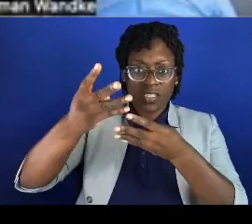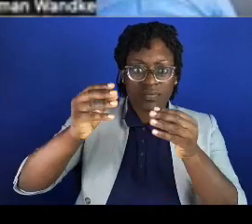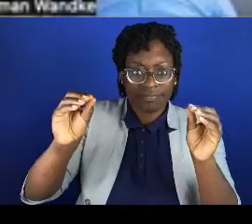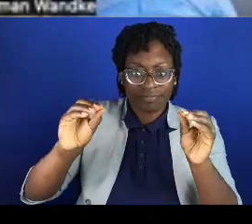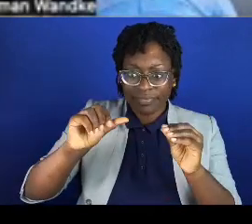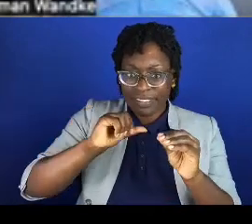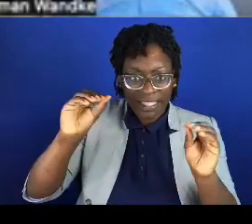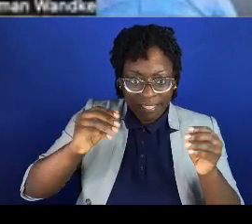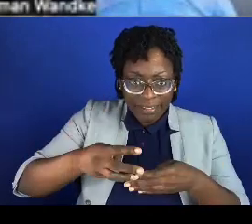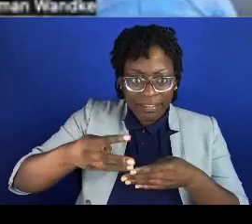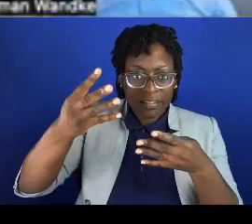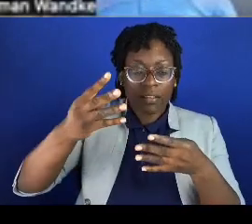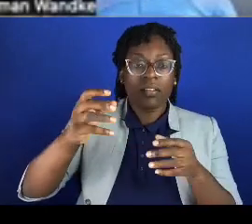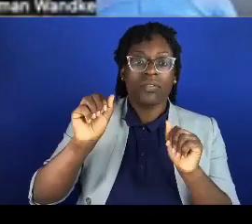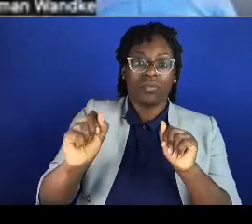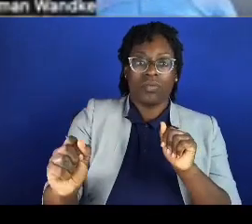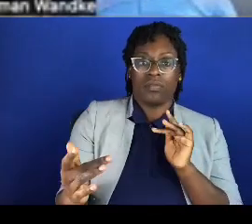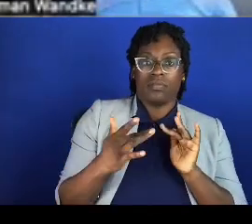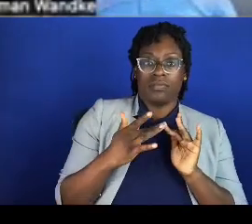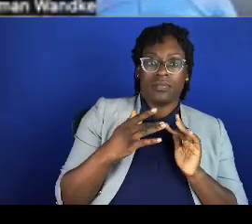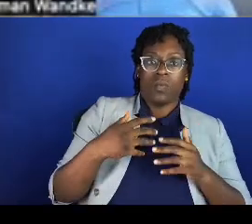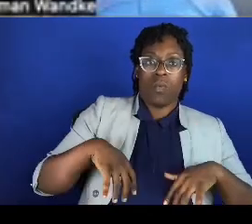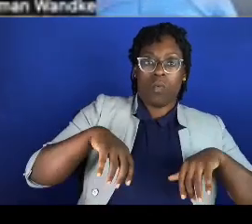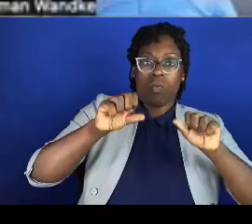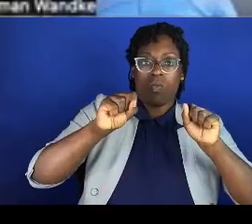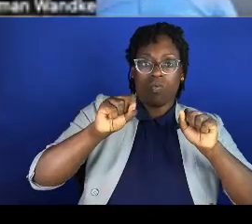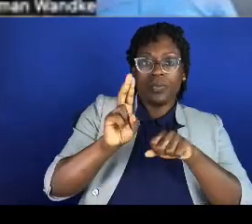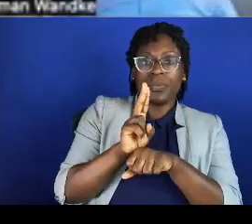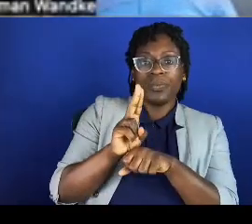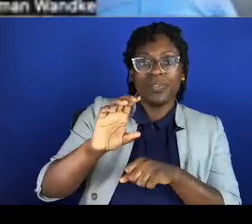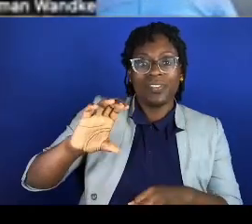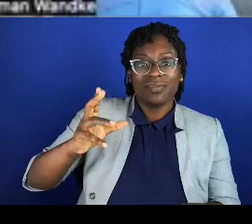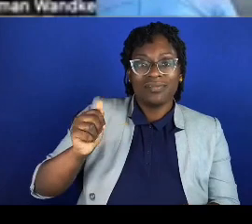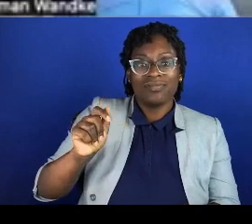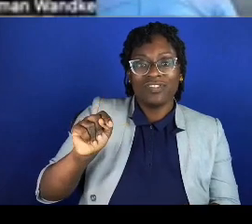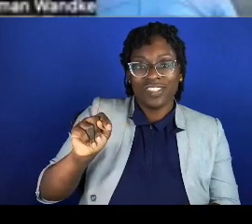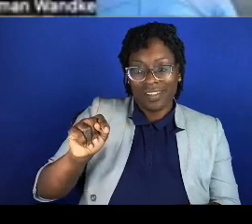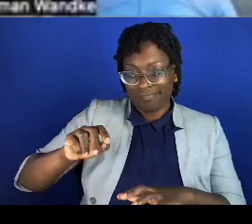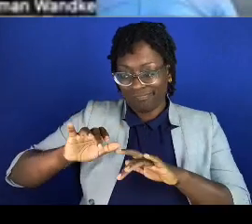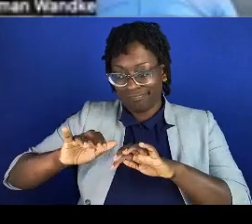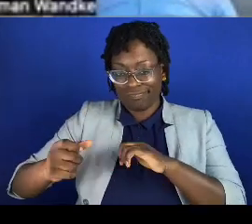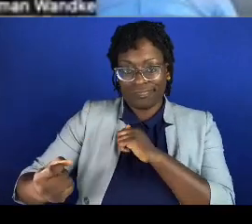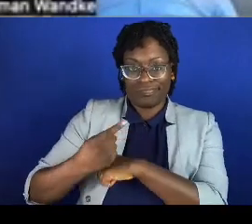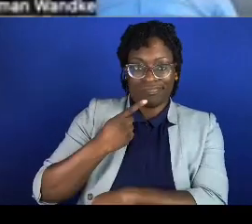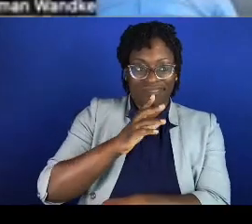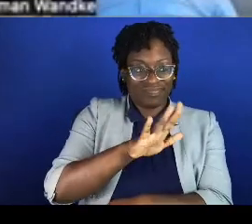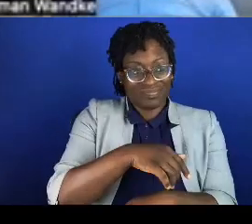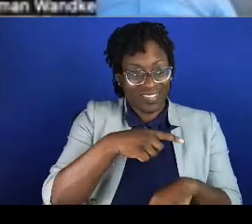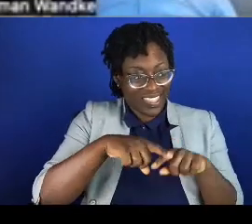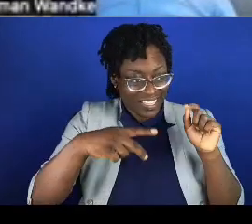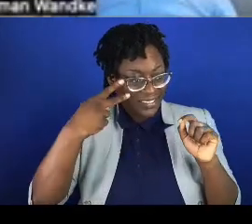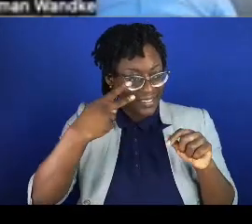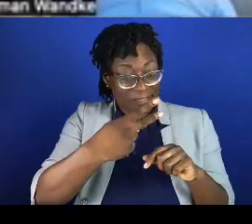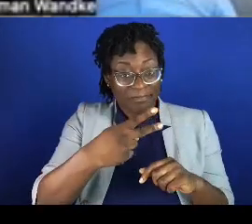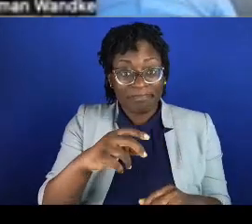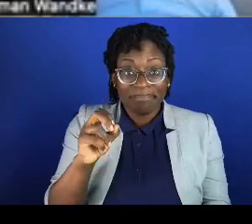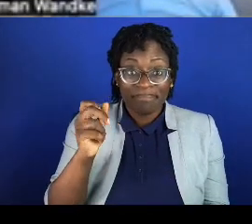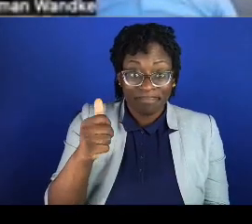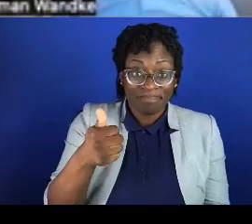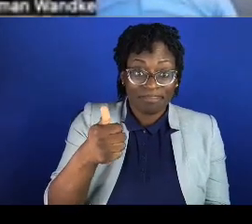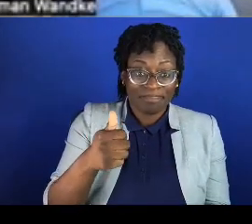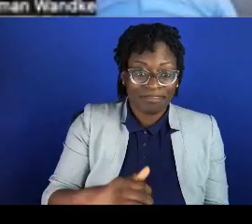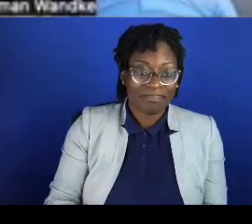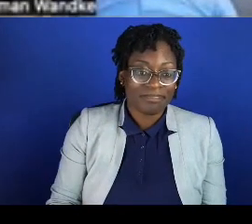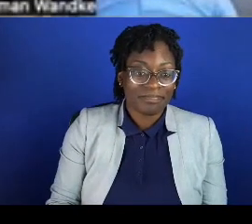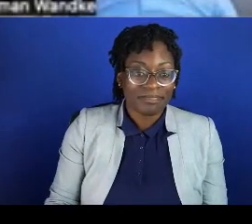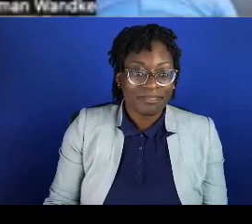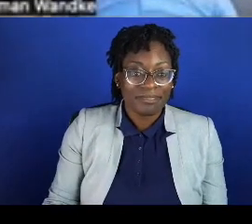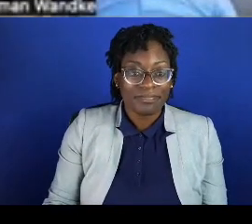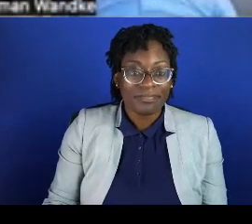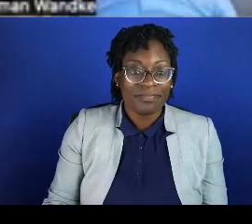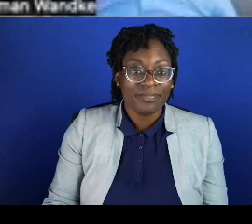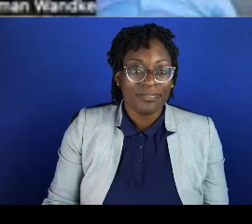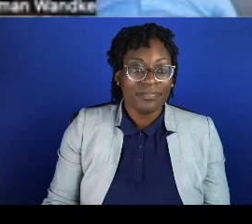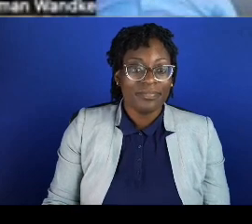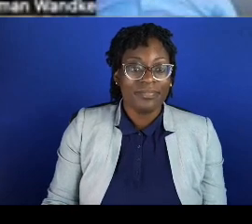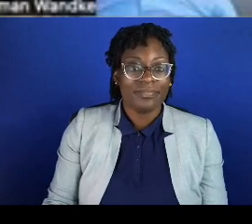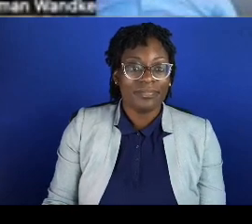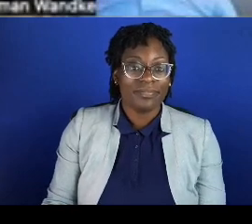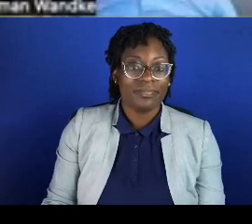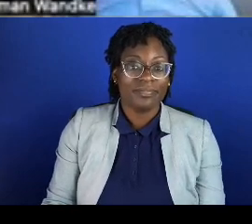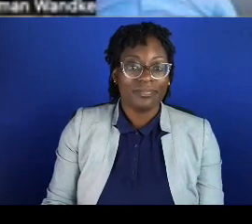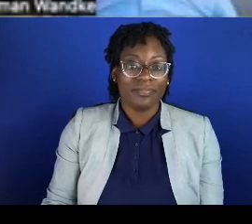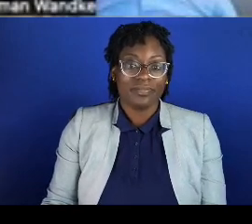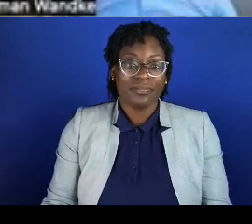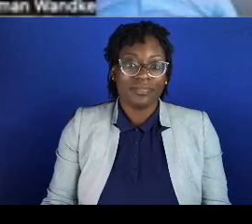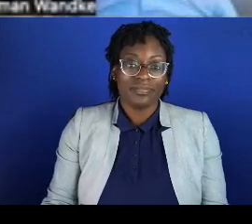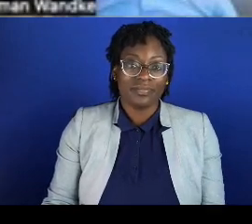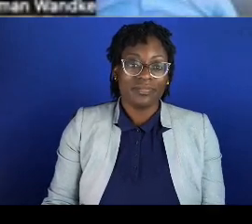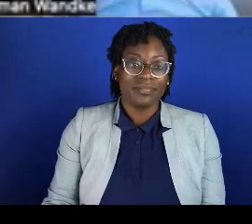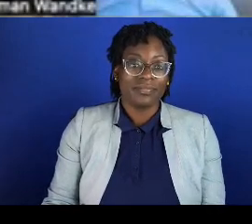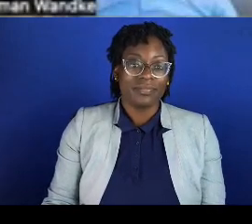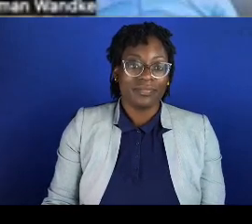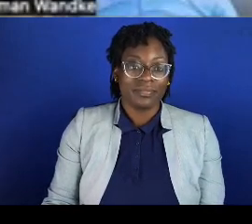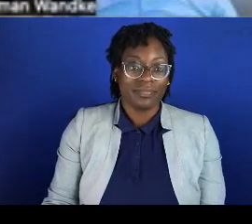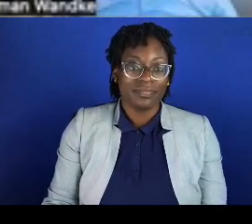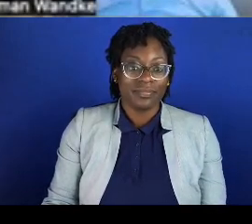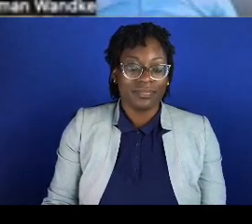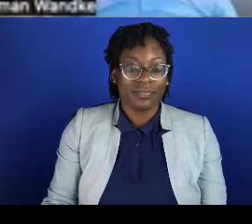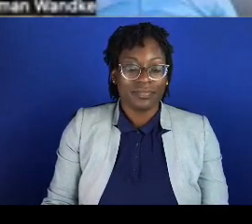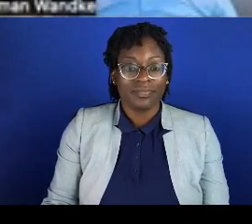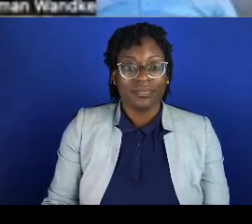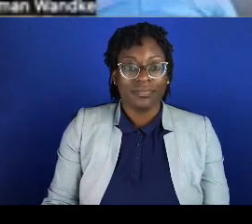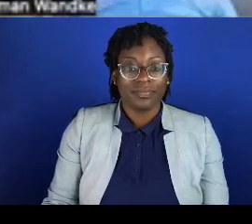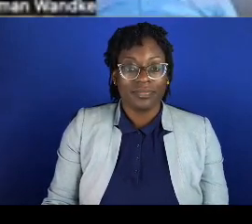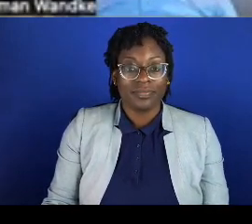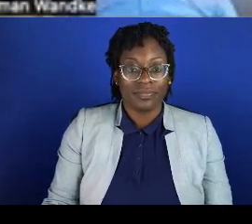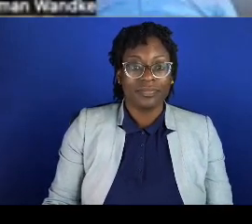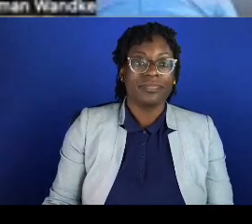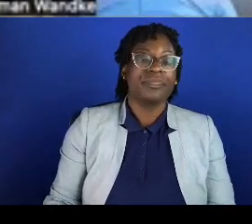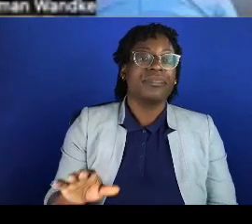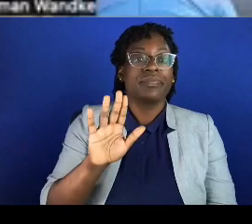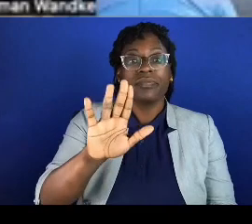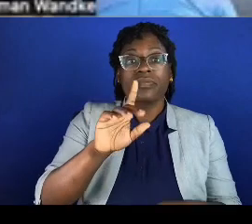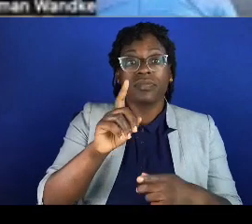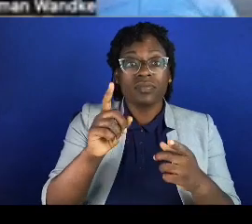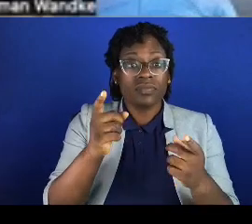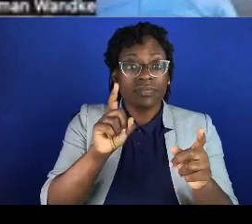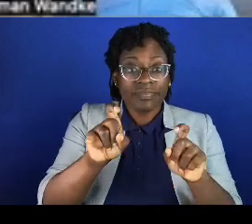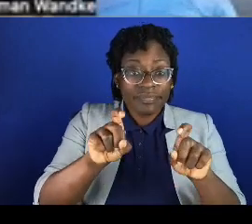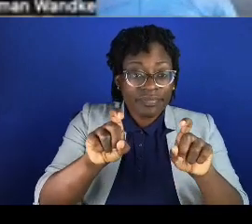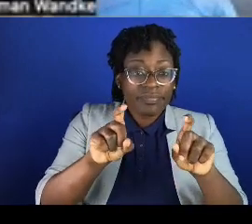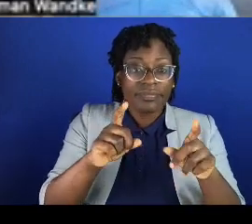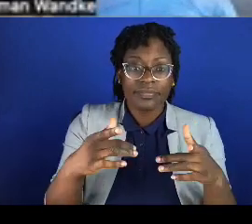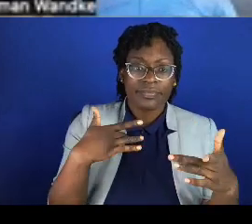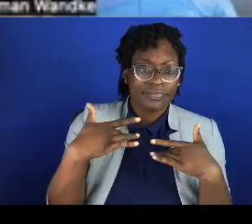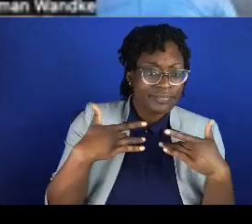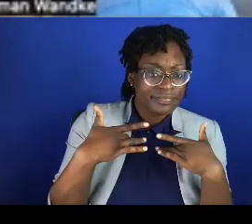the “cc” button, please alert the host via the chat box.